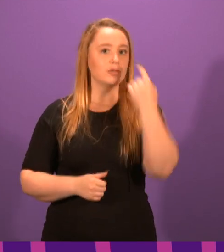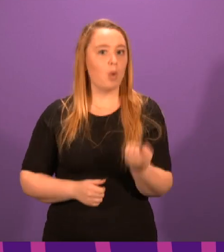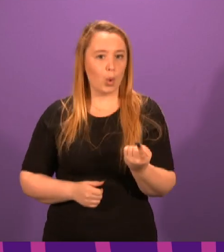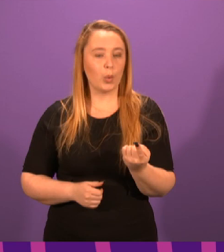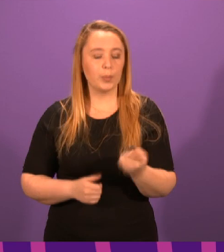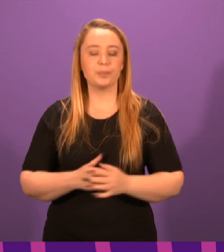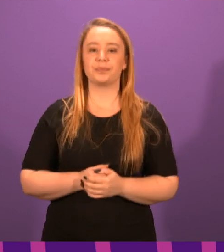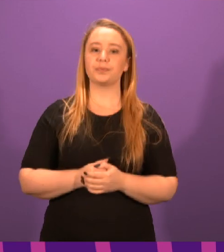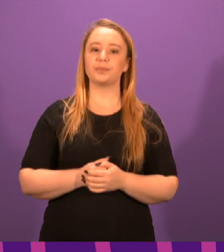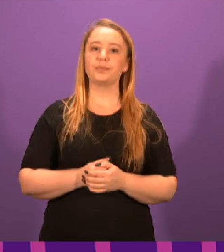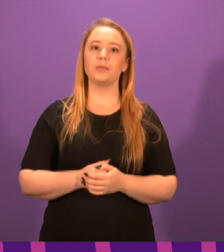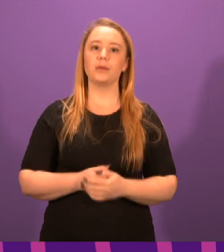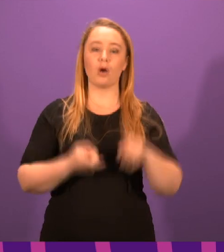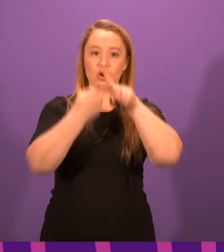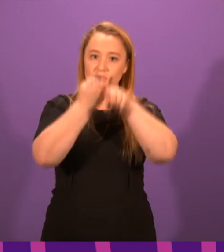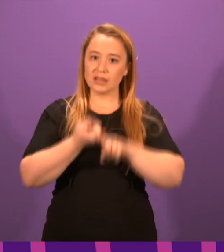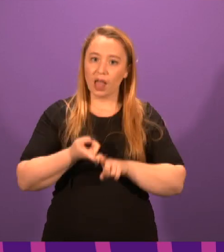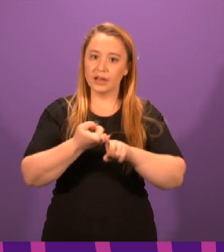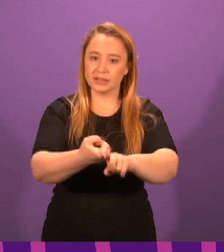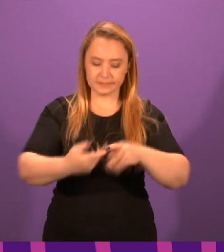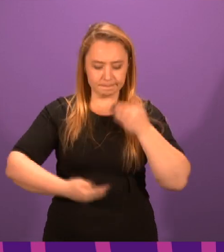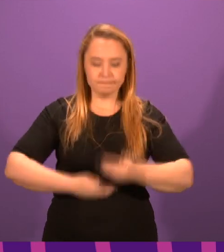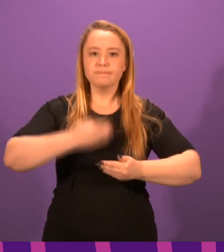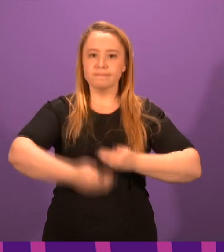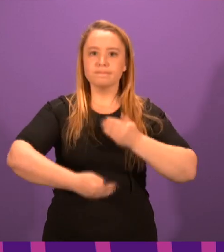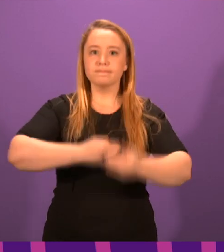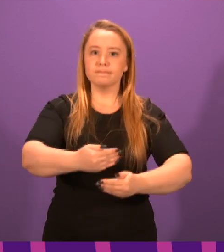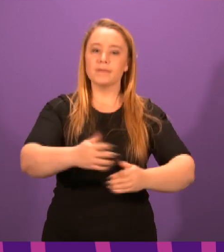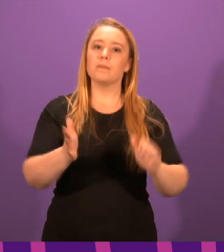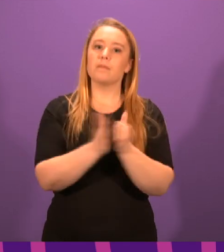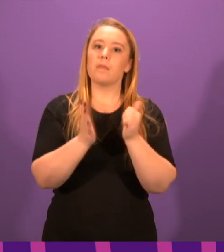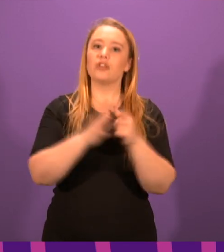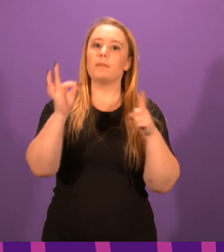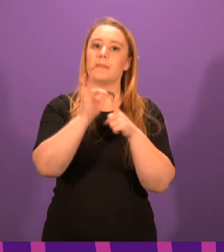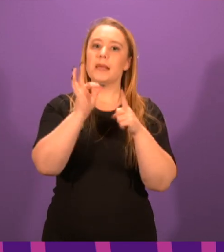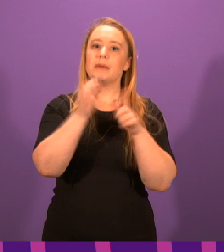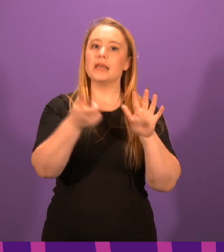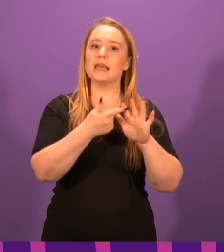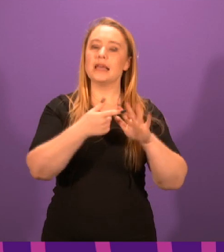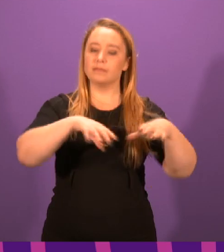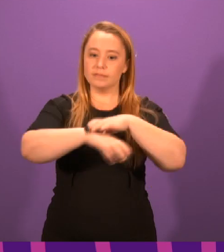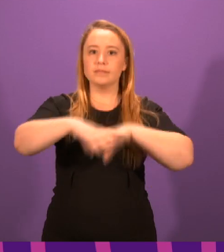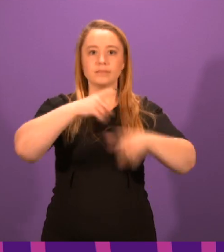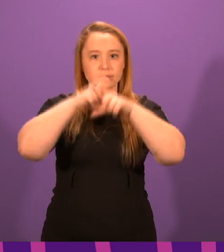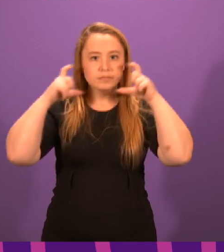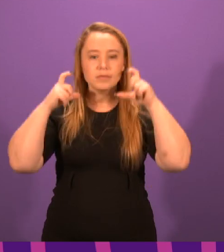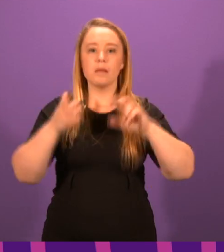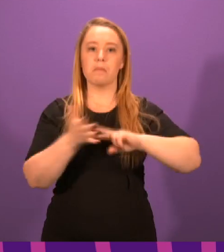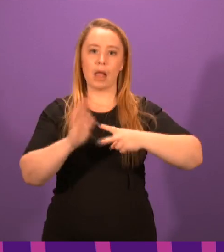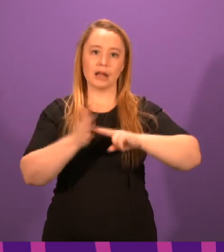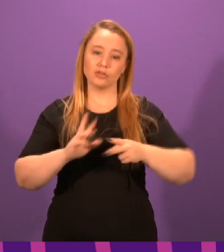With regard to resilience, we published a PPE plan today that I hope gives members assurance about